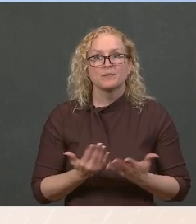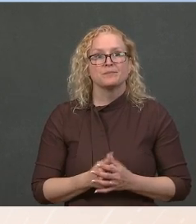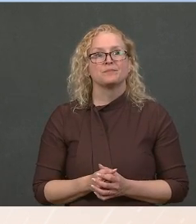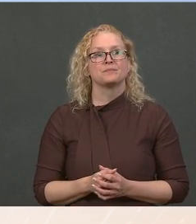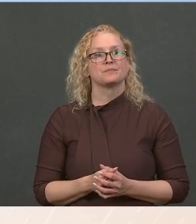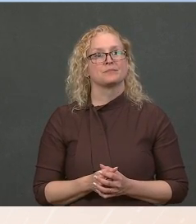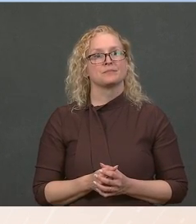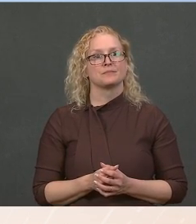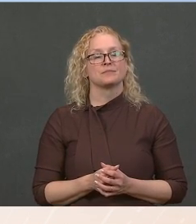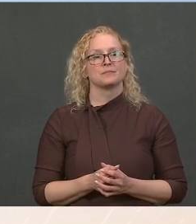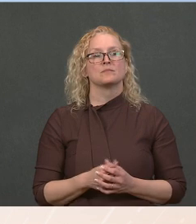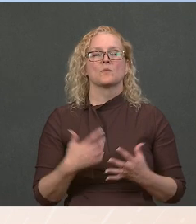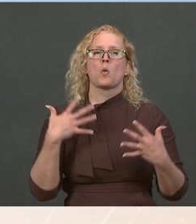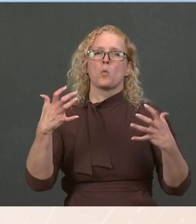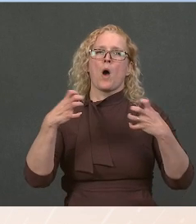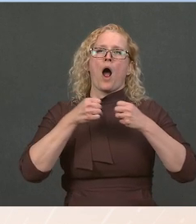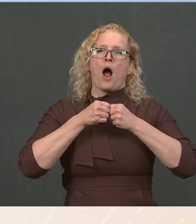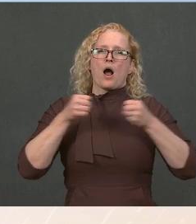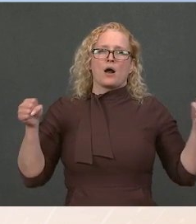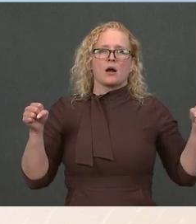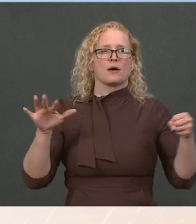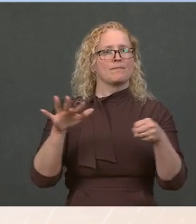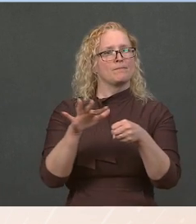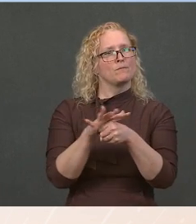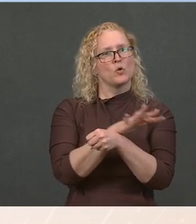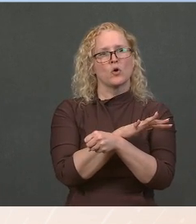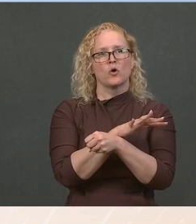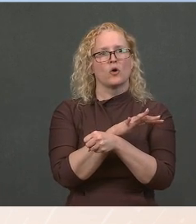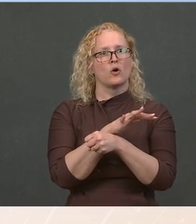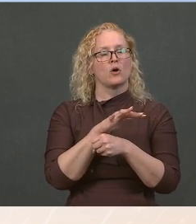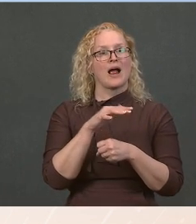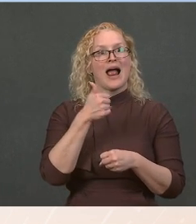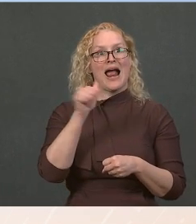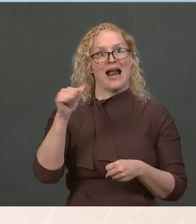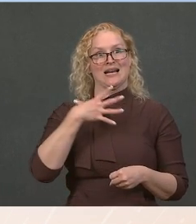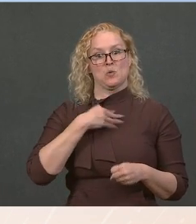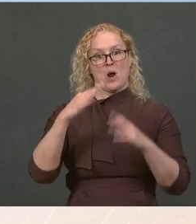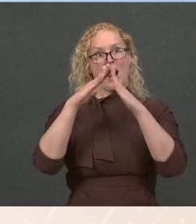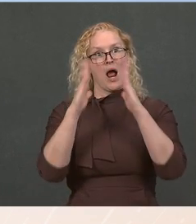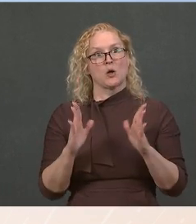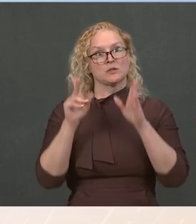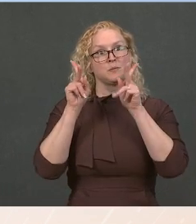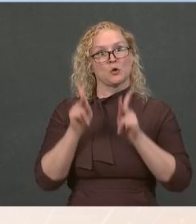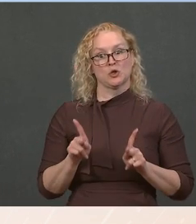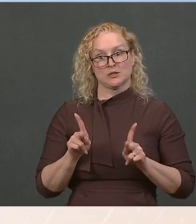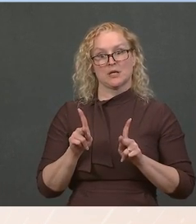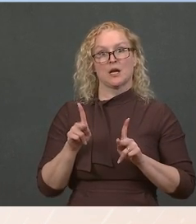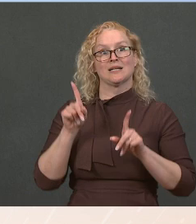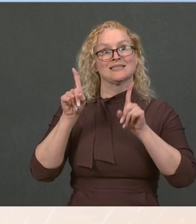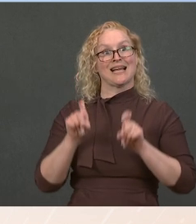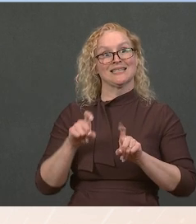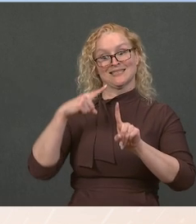we provide updates on any White House official who tests positive for COVID-19 that the White House Medical Unit